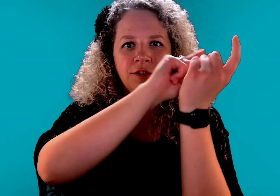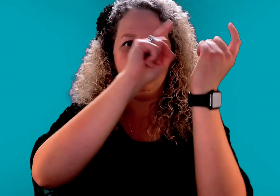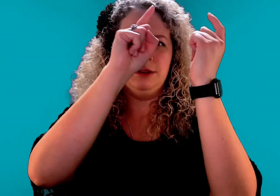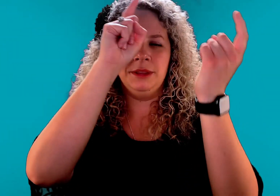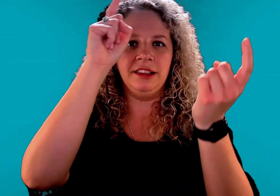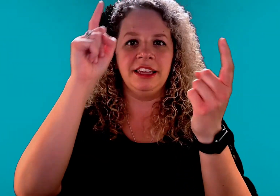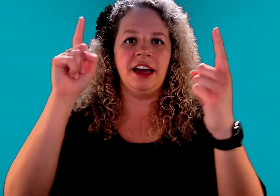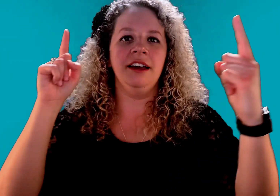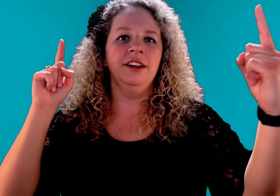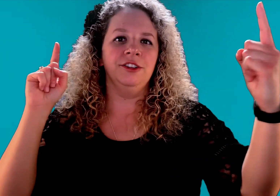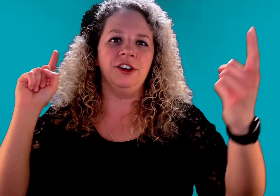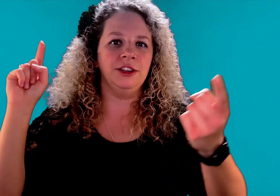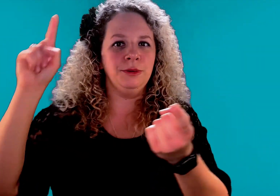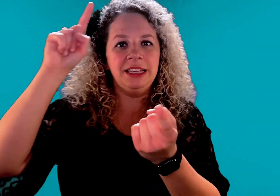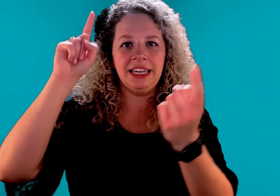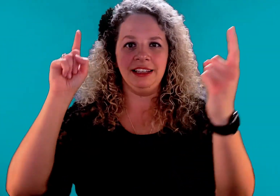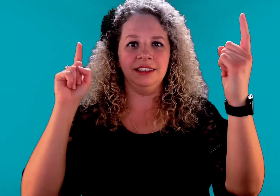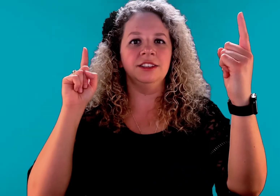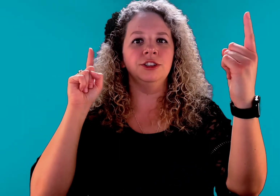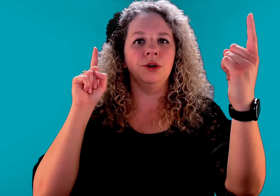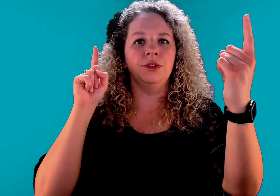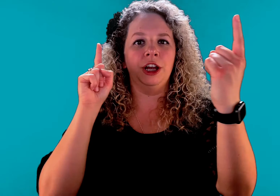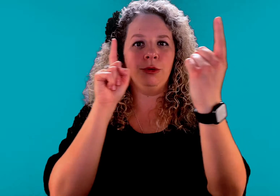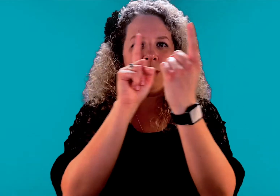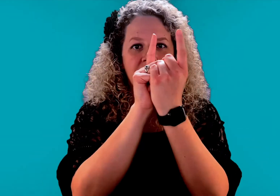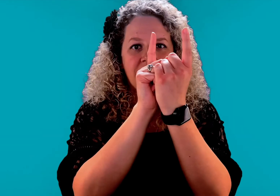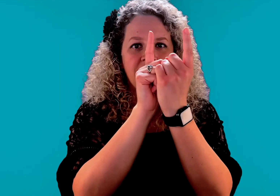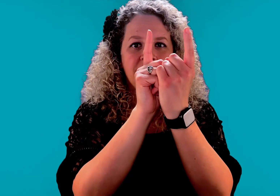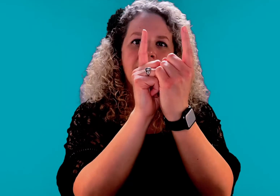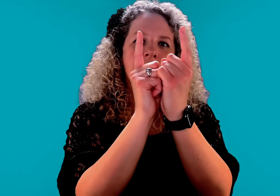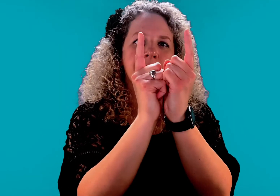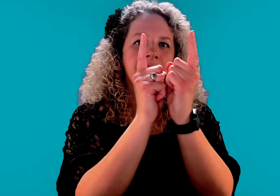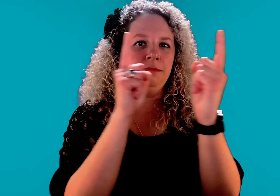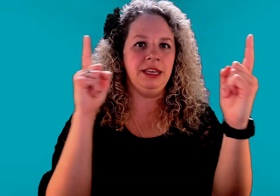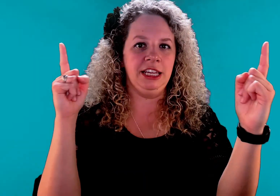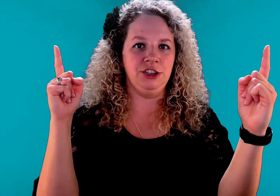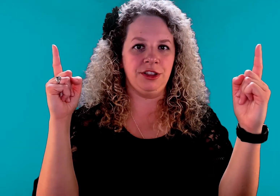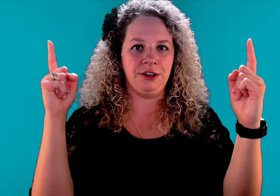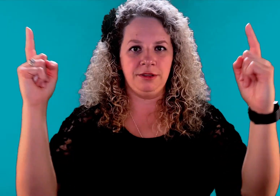something like that. They're not doing a dance. So they're walking up and meeting each other. Okay,